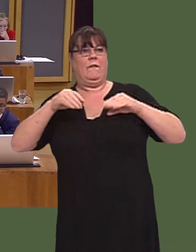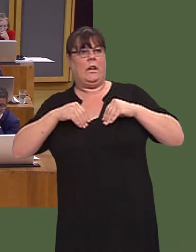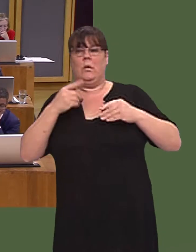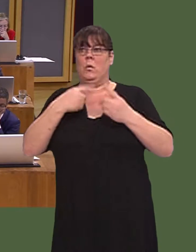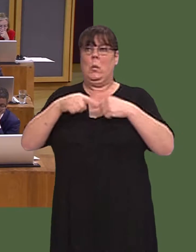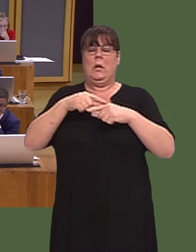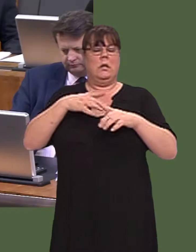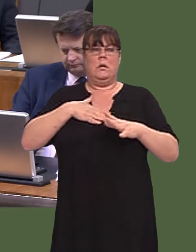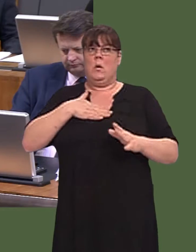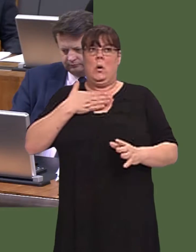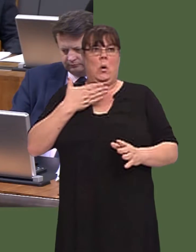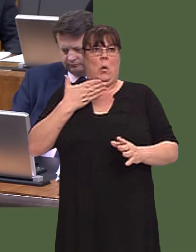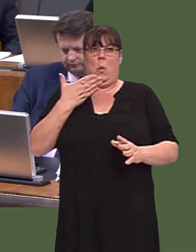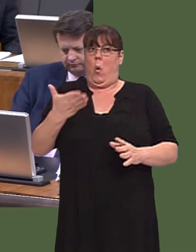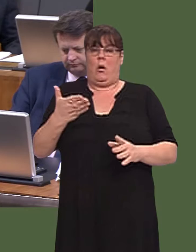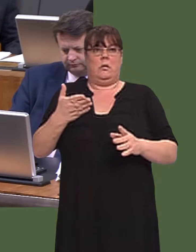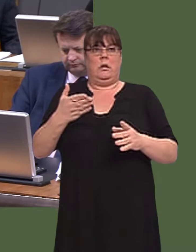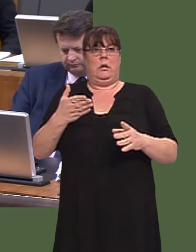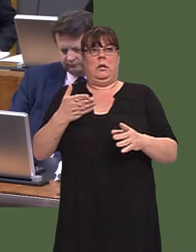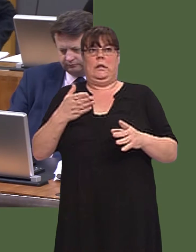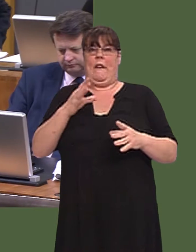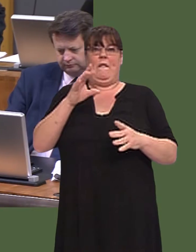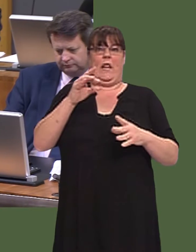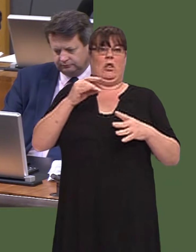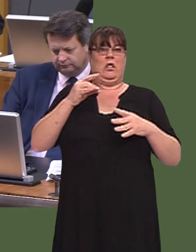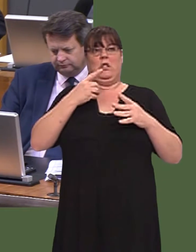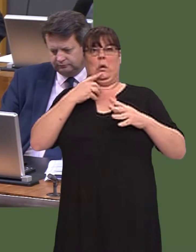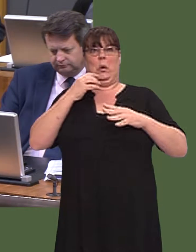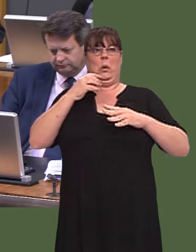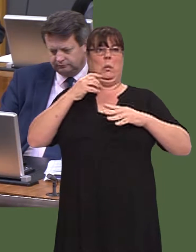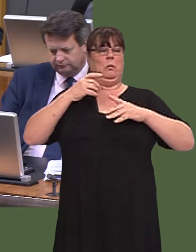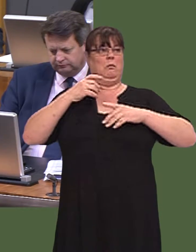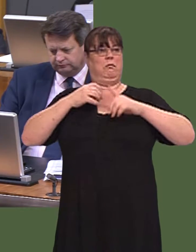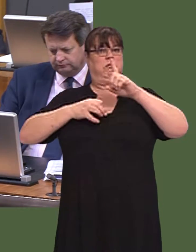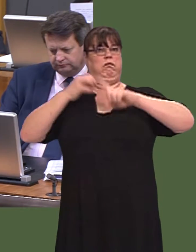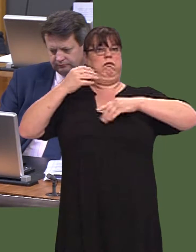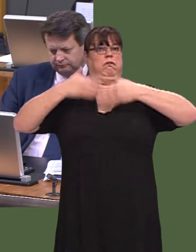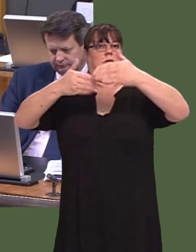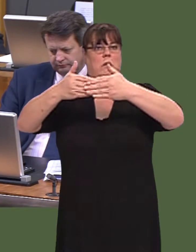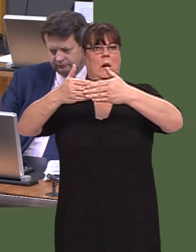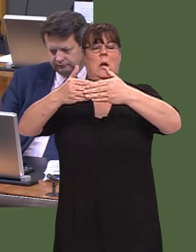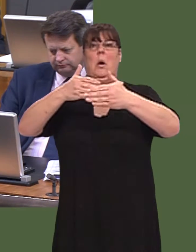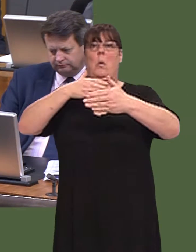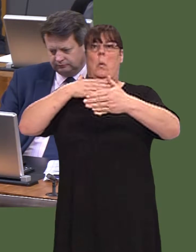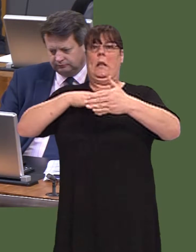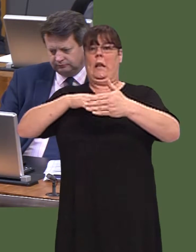ensure that we donít start to move backwards and find that there are no longer effective drugs to treat particular conditions.